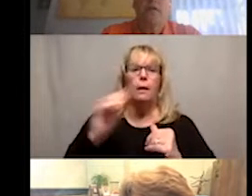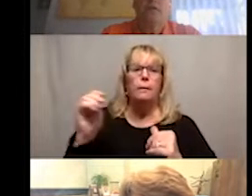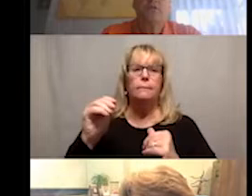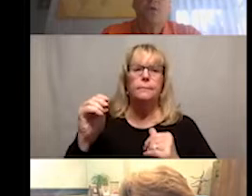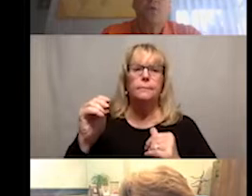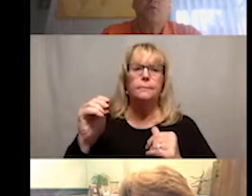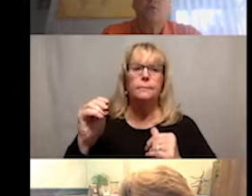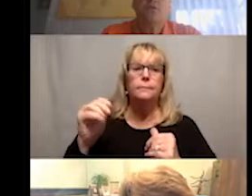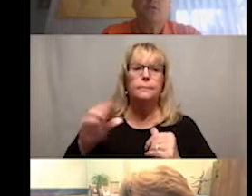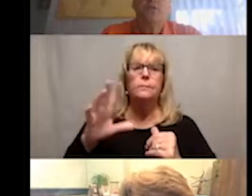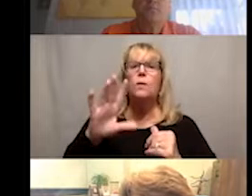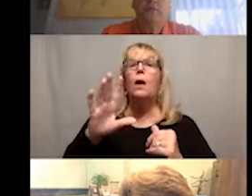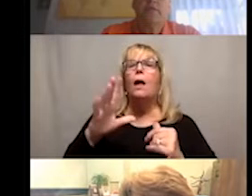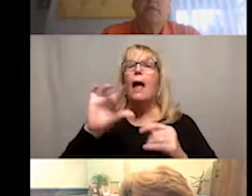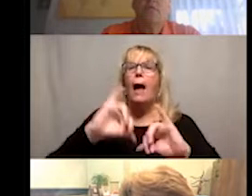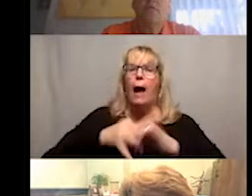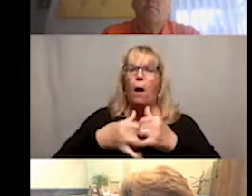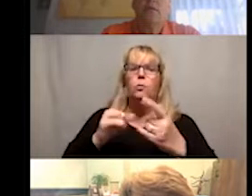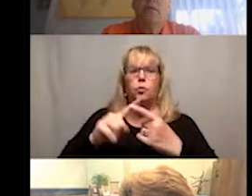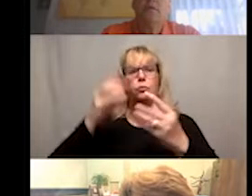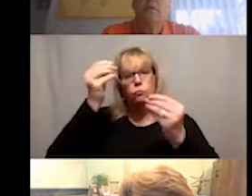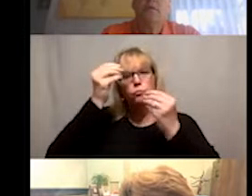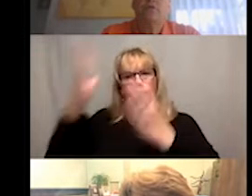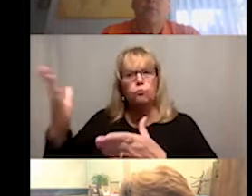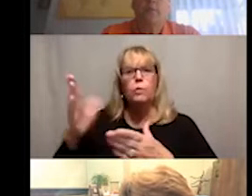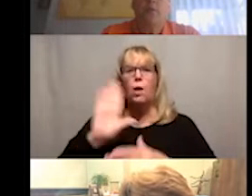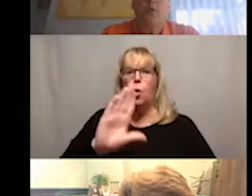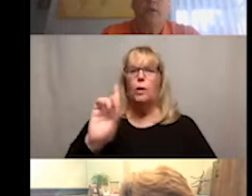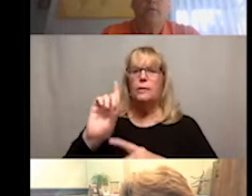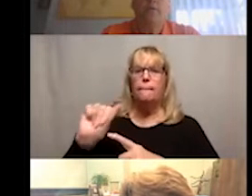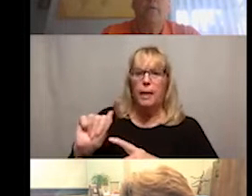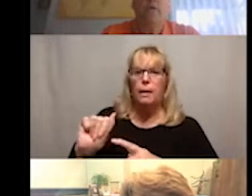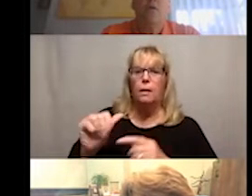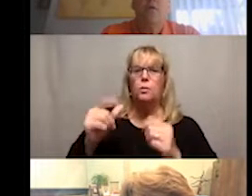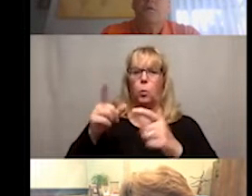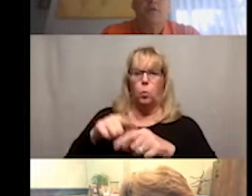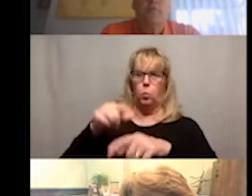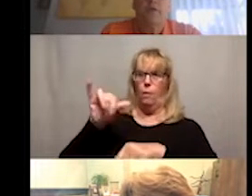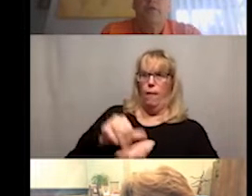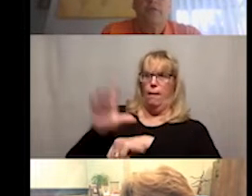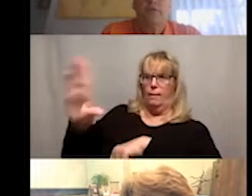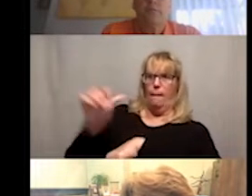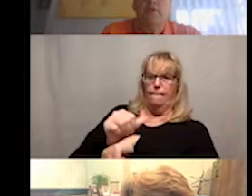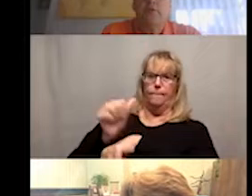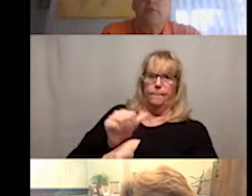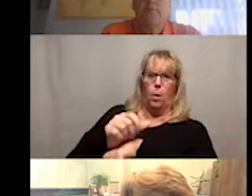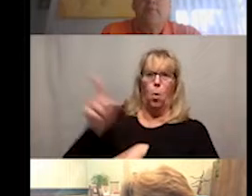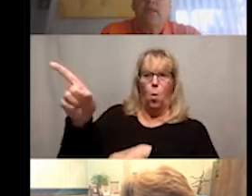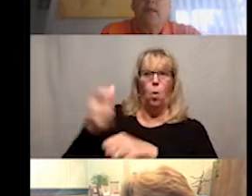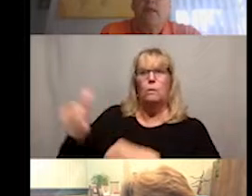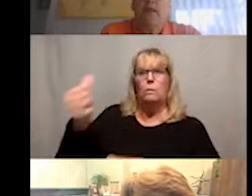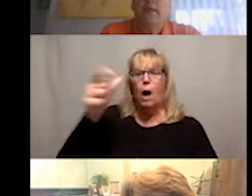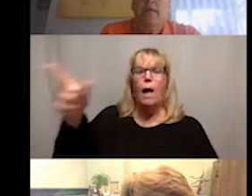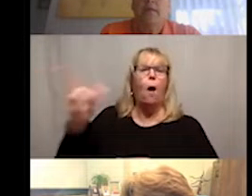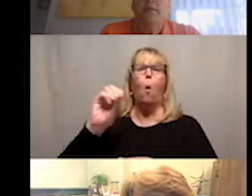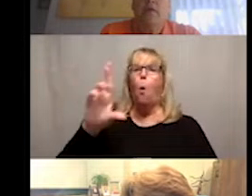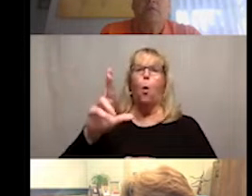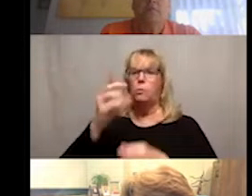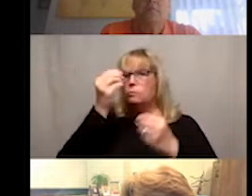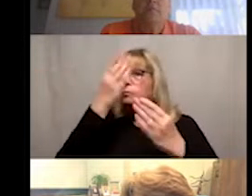to disclose a disability to to to an employer or to someone else in the community and then it talks